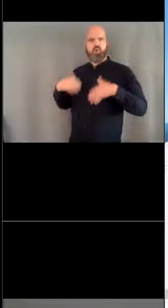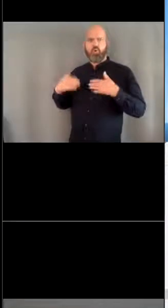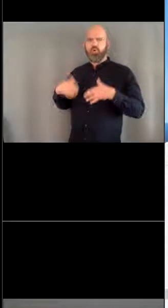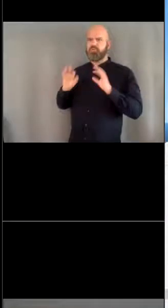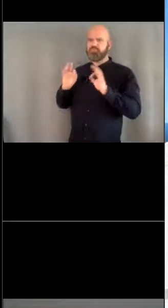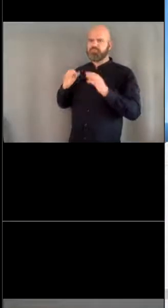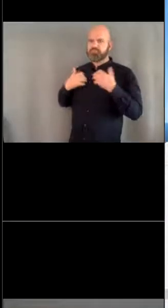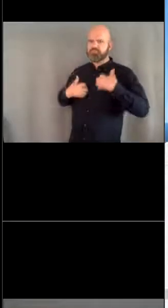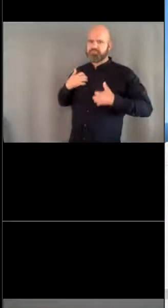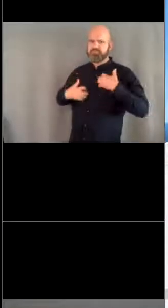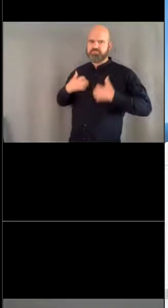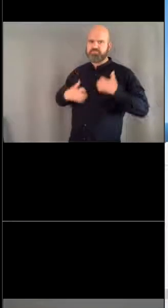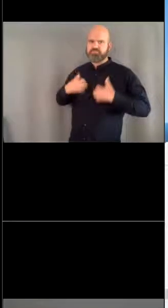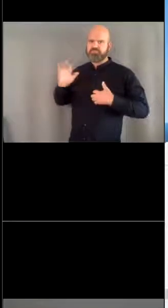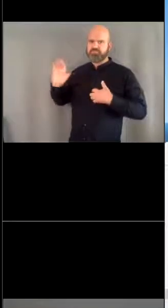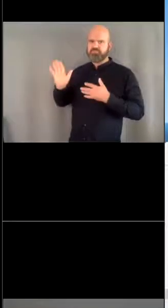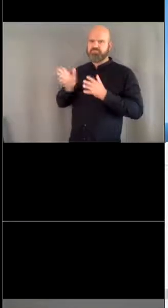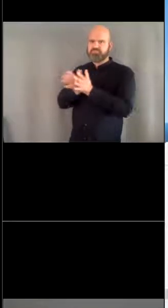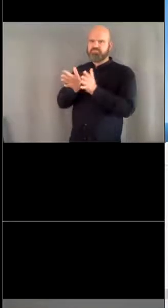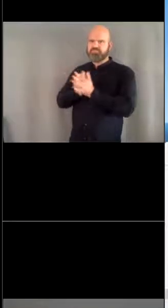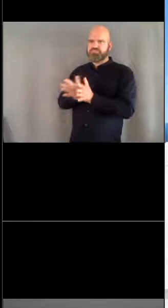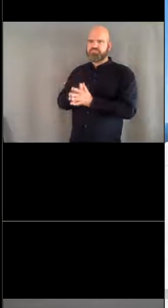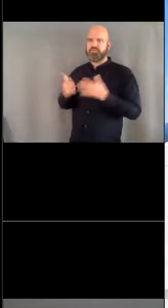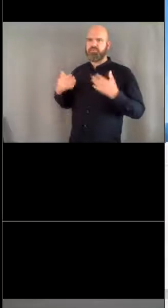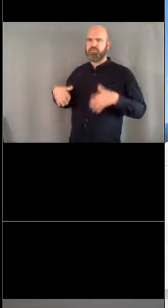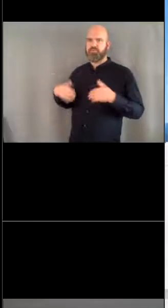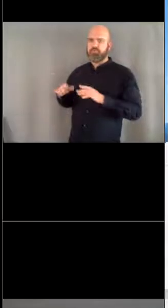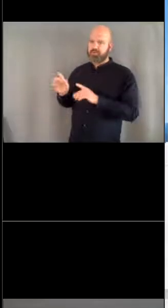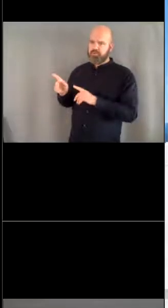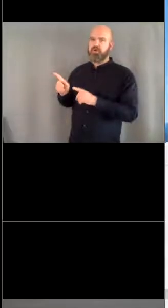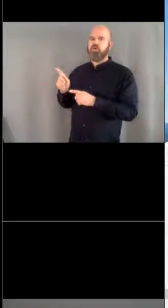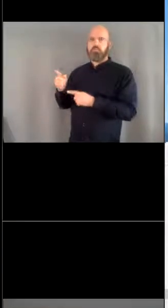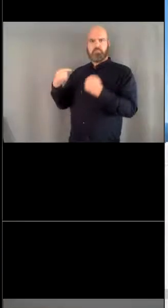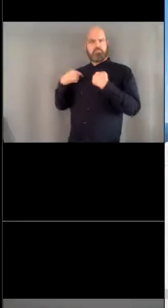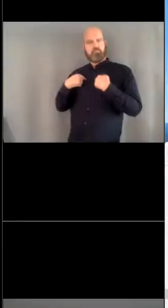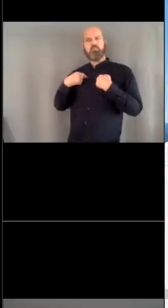And certainly, I have a burning question to ask you